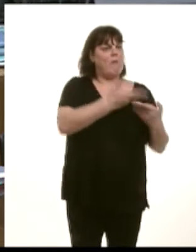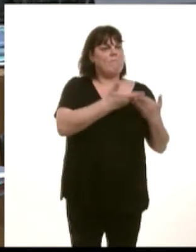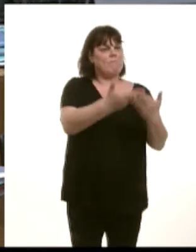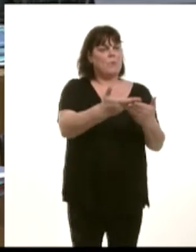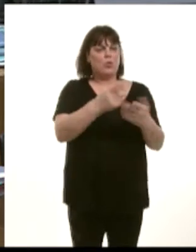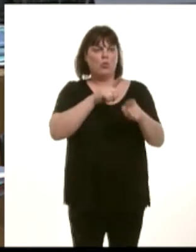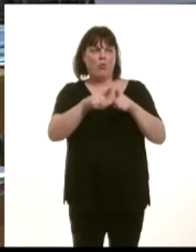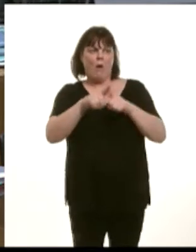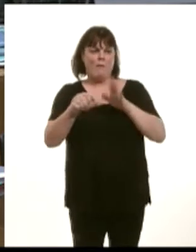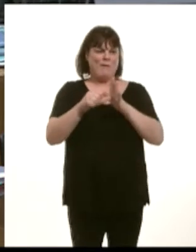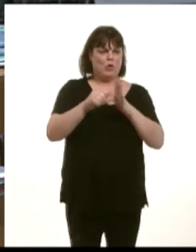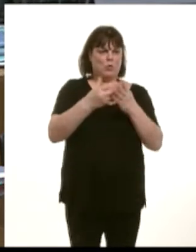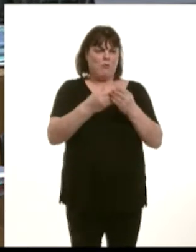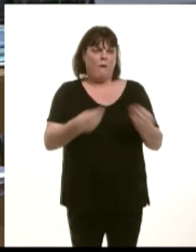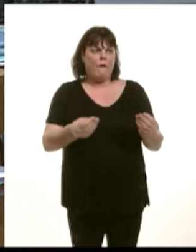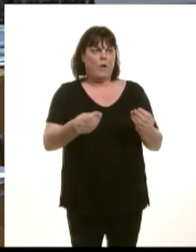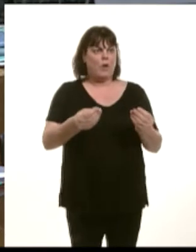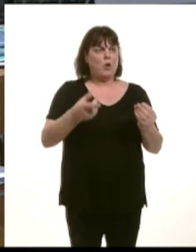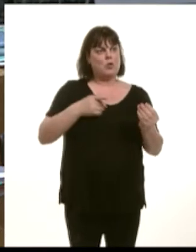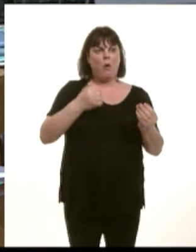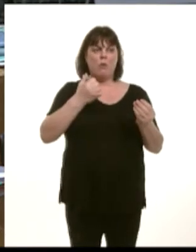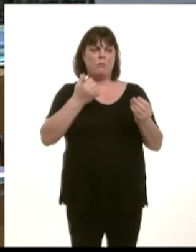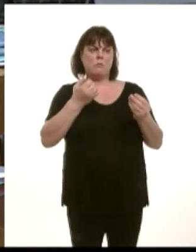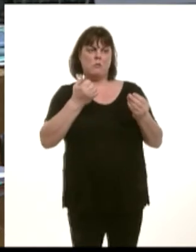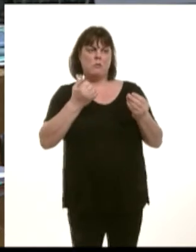those issues in the future, to close that gap, to make sure that we do not see that